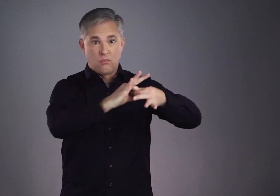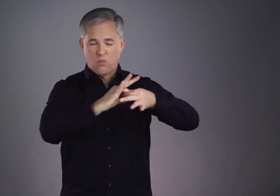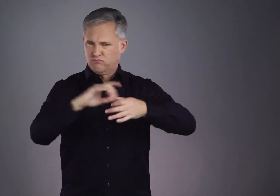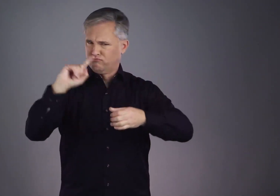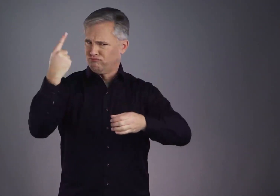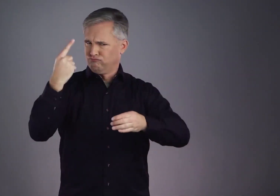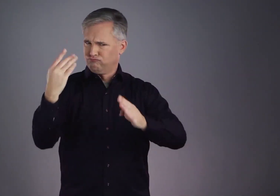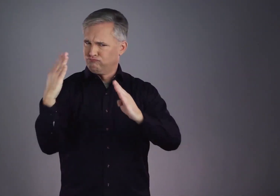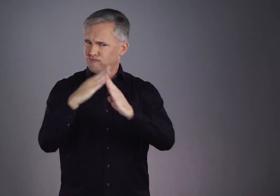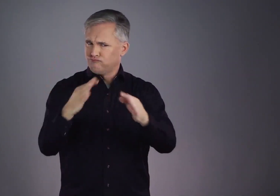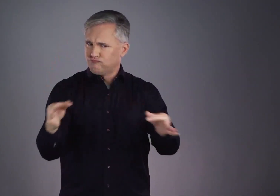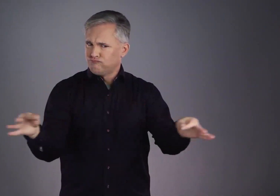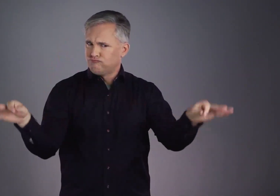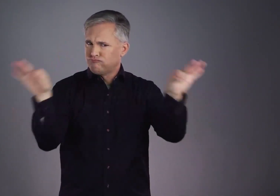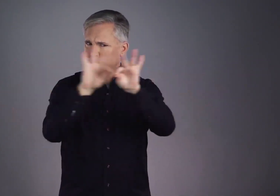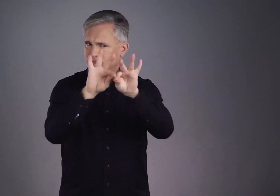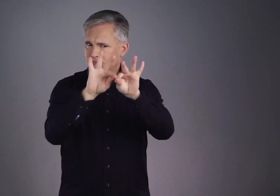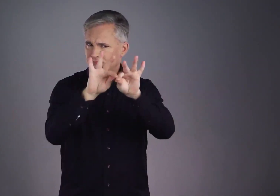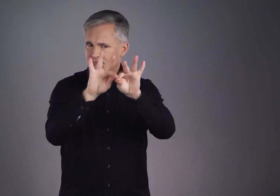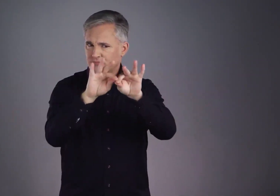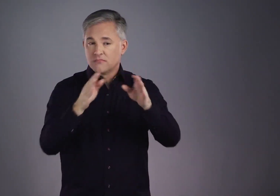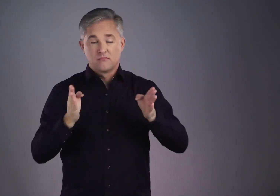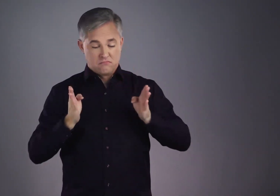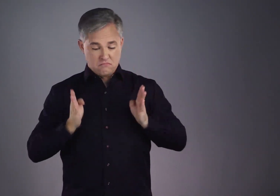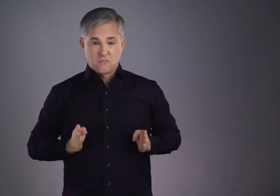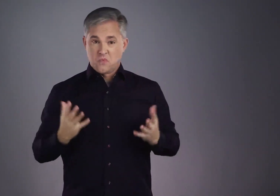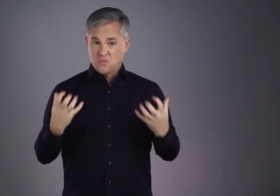personal recovery depends upon A.A. unity.